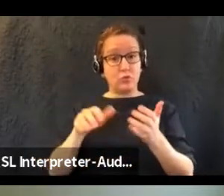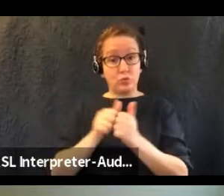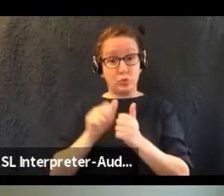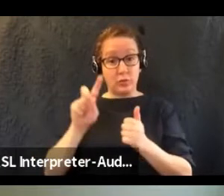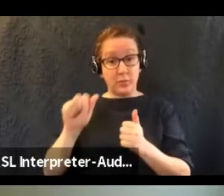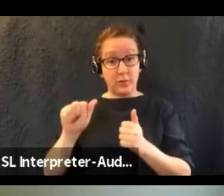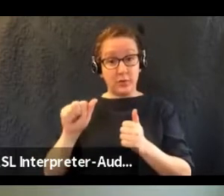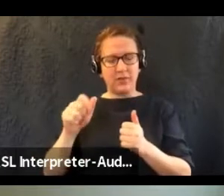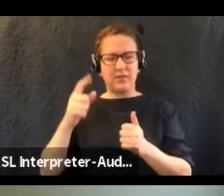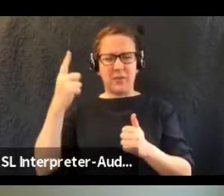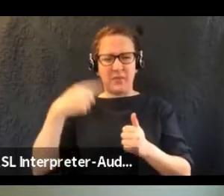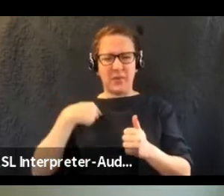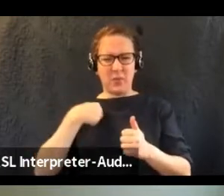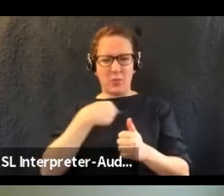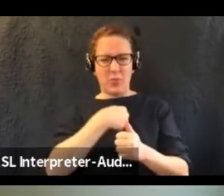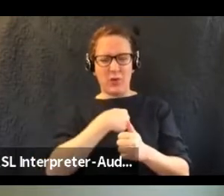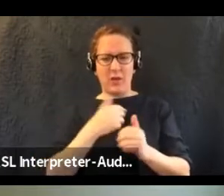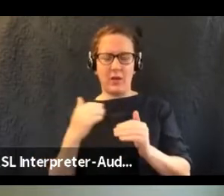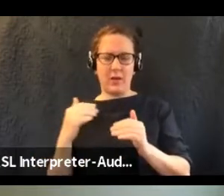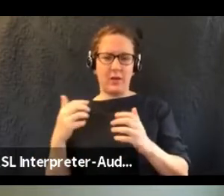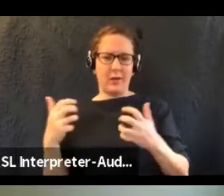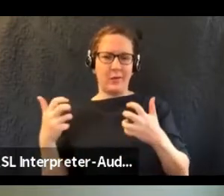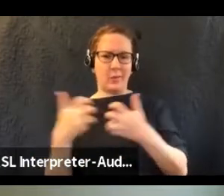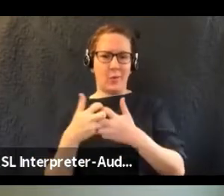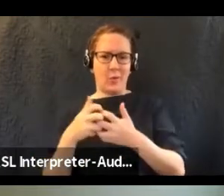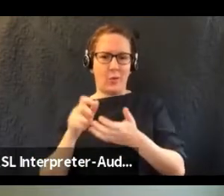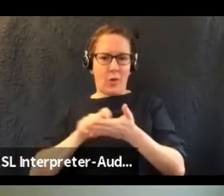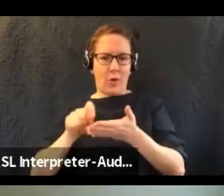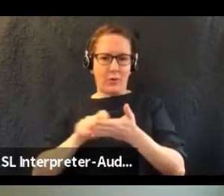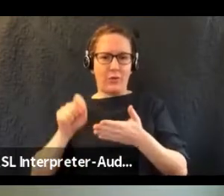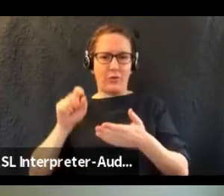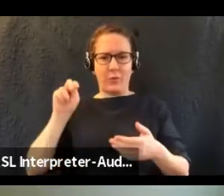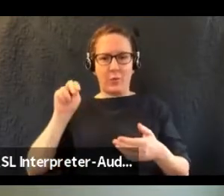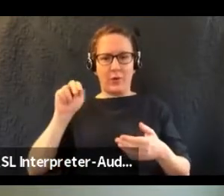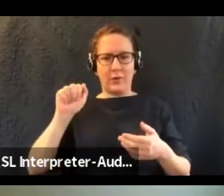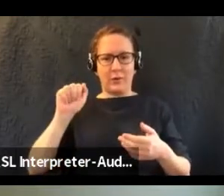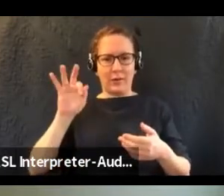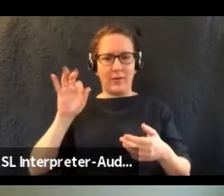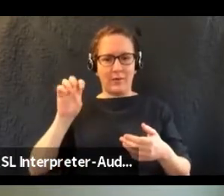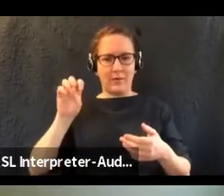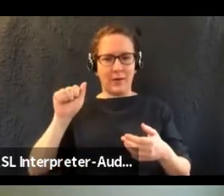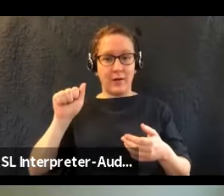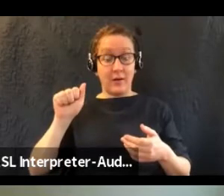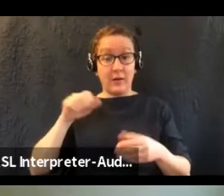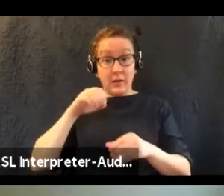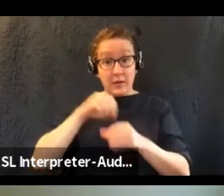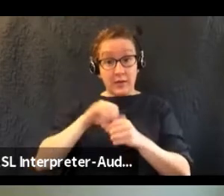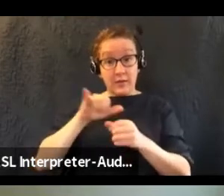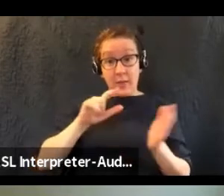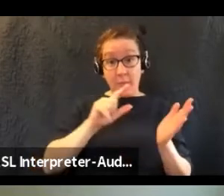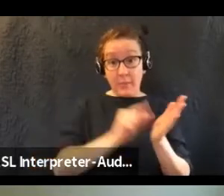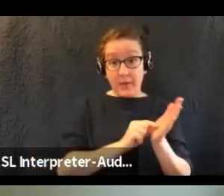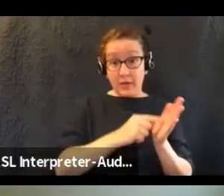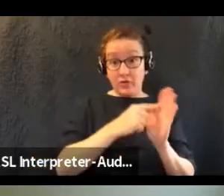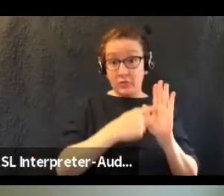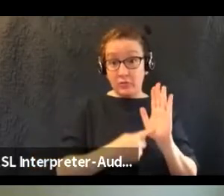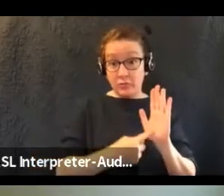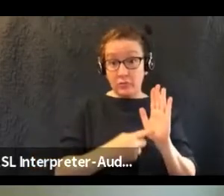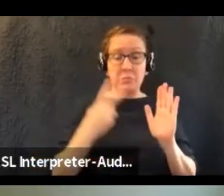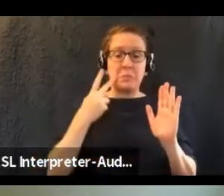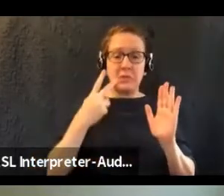something that we co authored for NAFSA, and in that publication, you'll see a lot of types